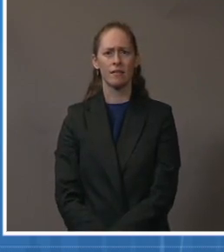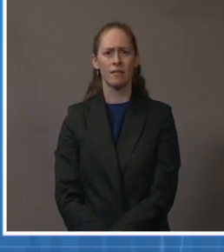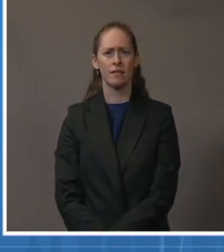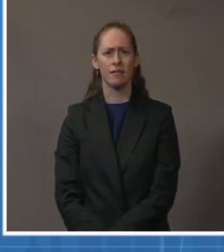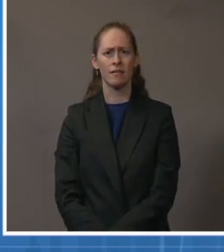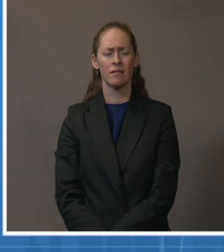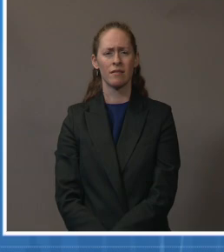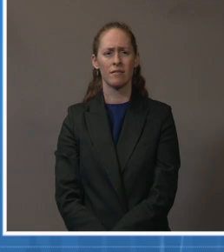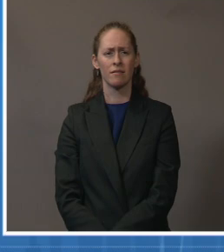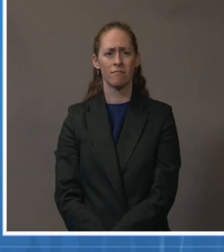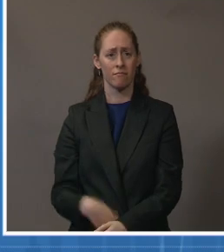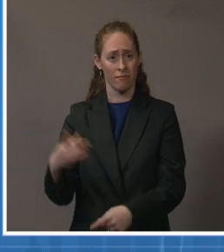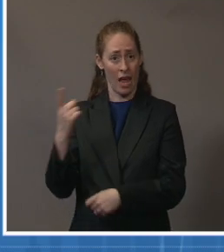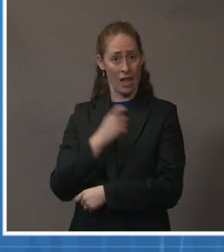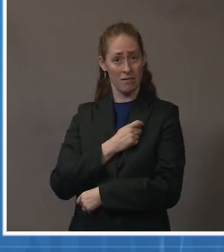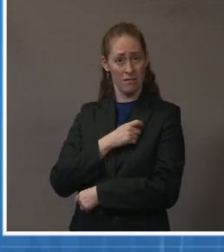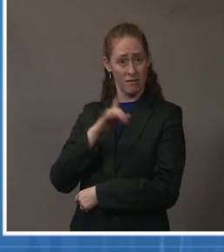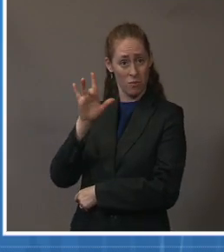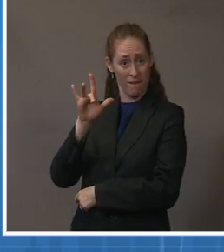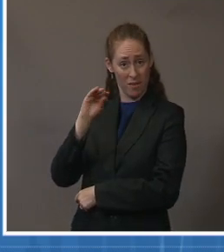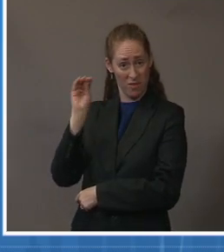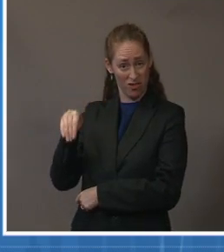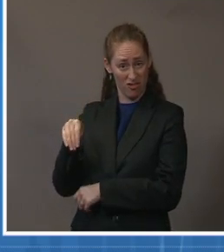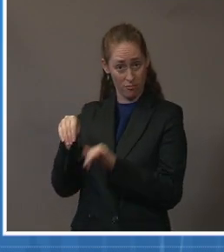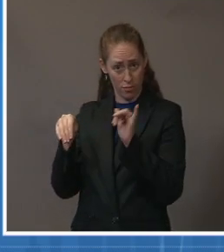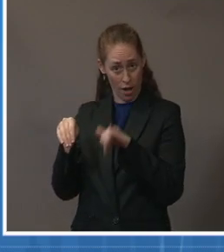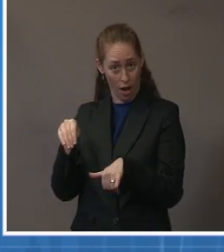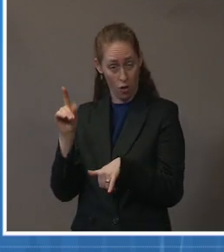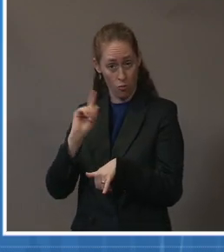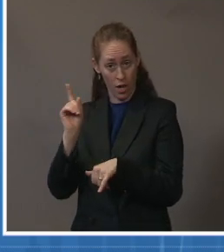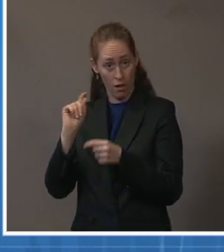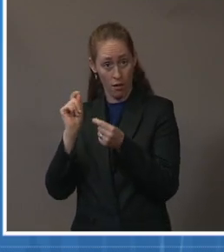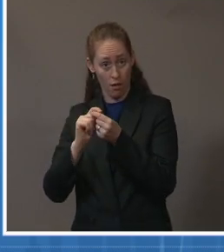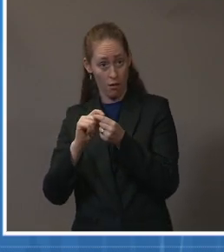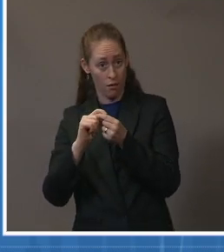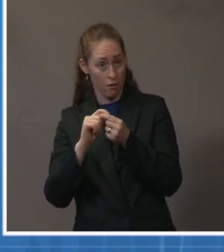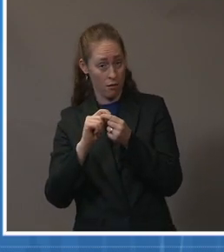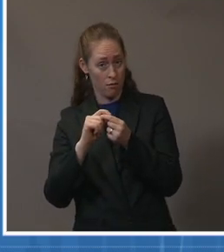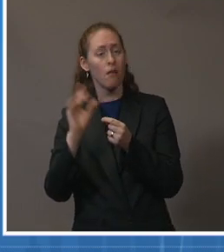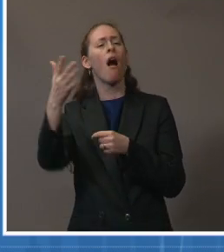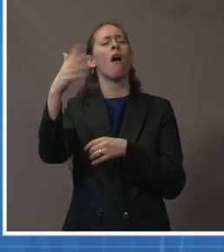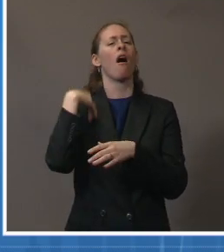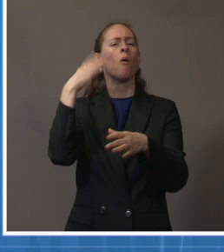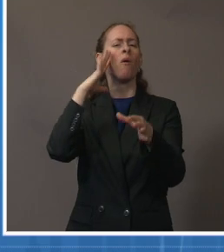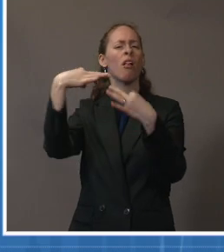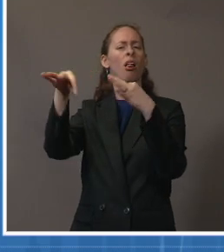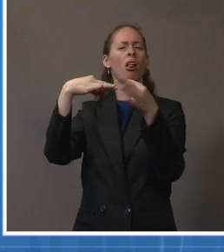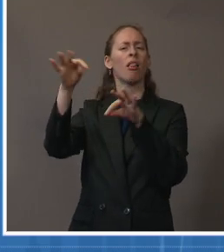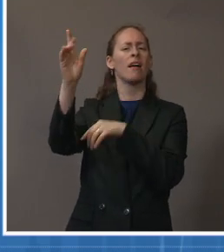We will lay out, more specifically, the precise destination of those.